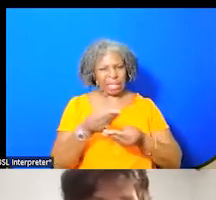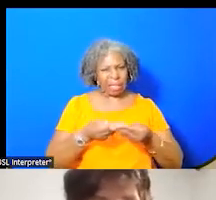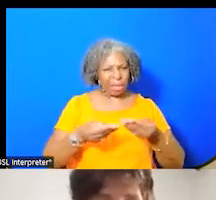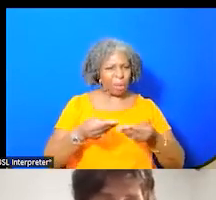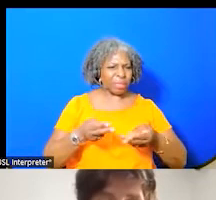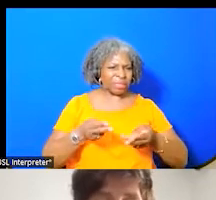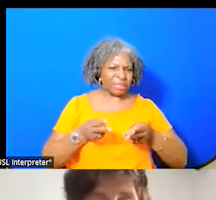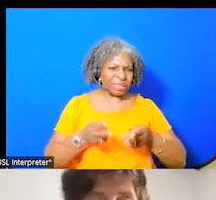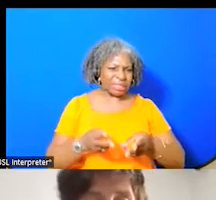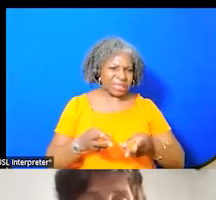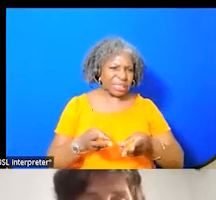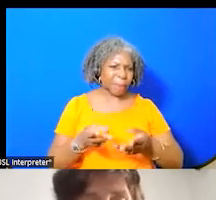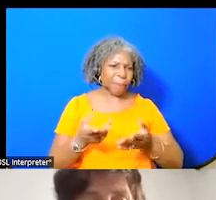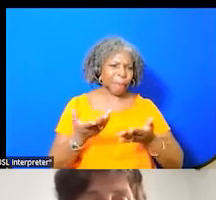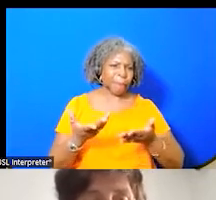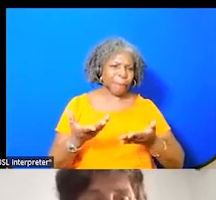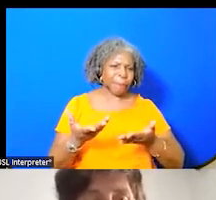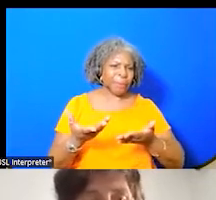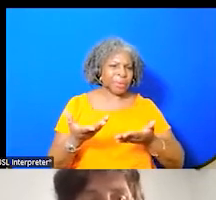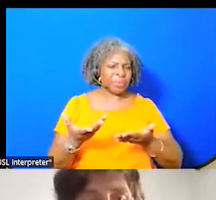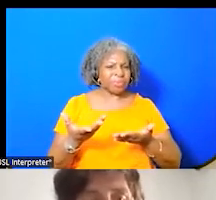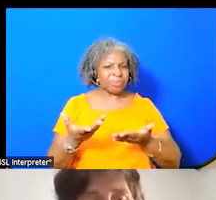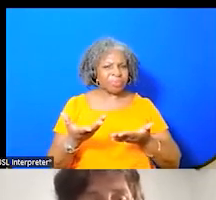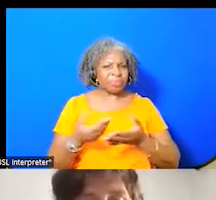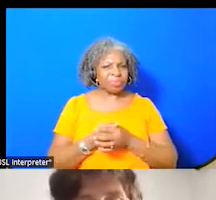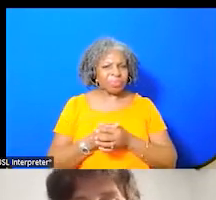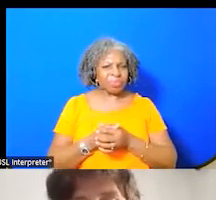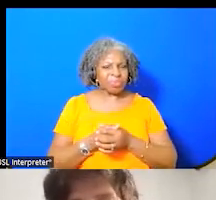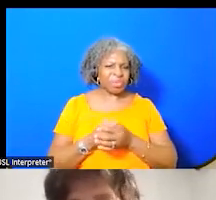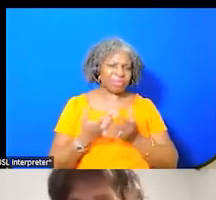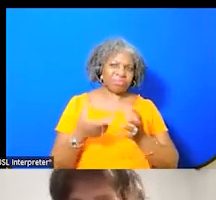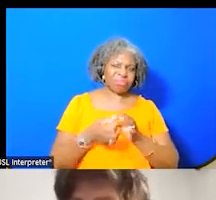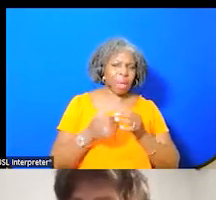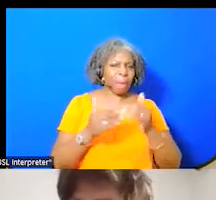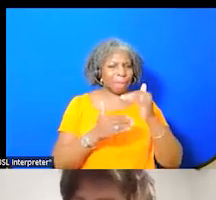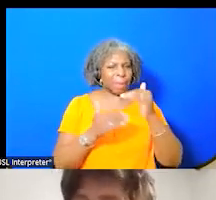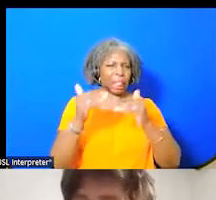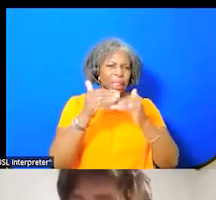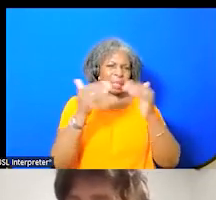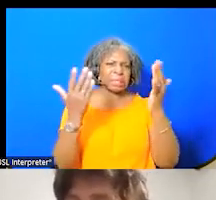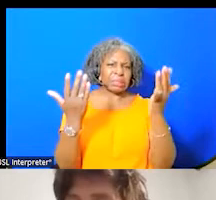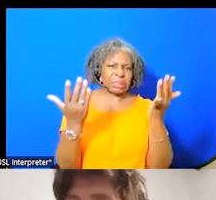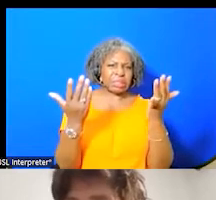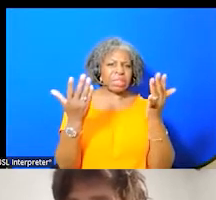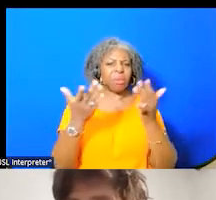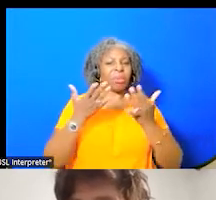projects have mainly been around buildings, and I want to start taking it into landscapes instead.